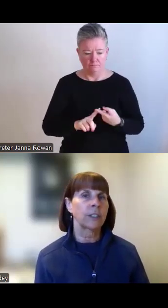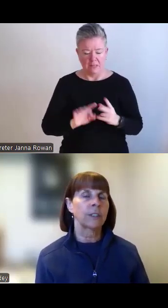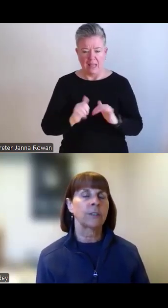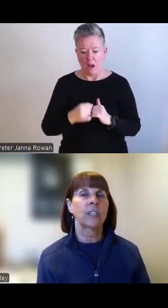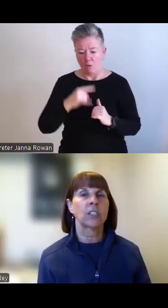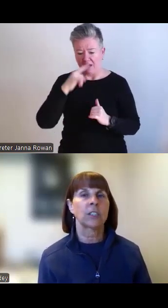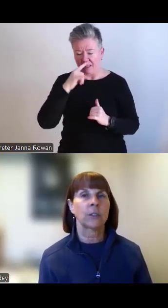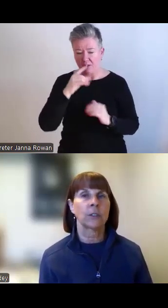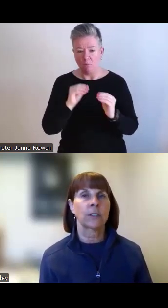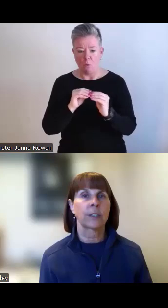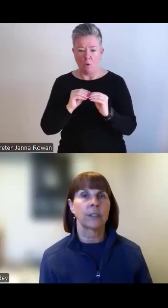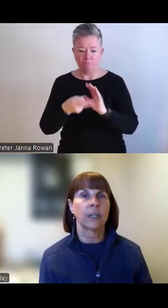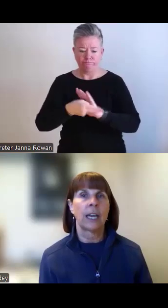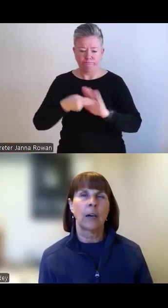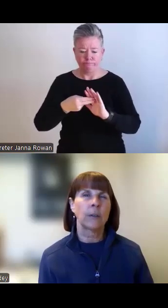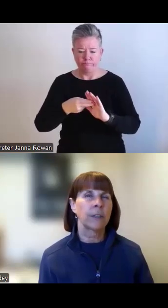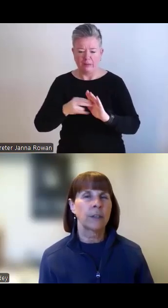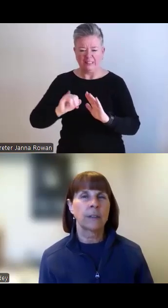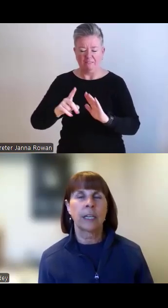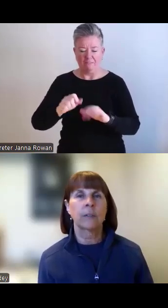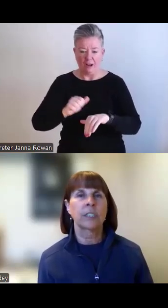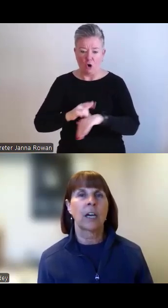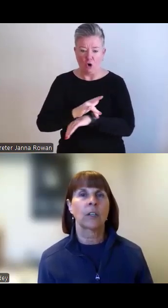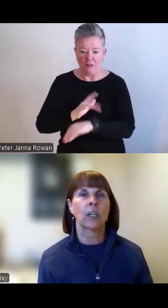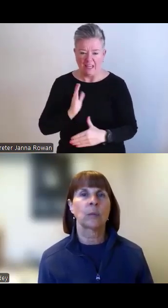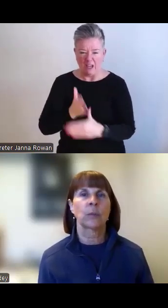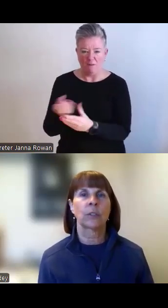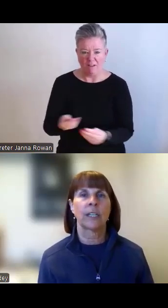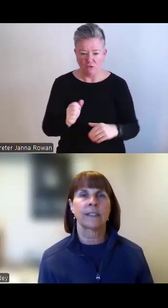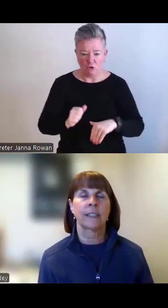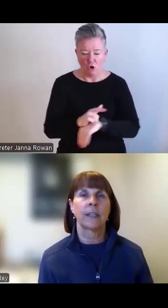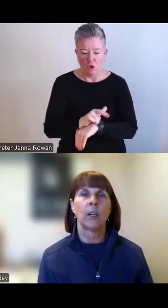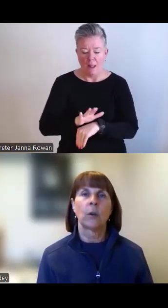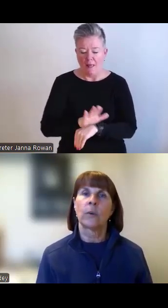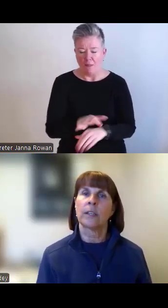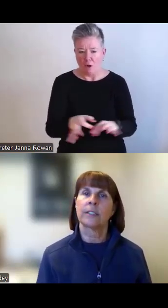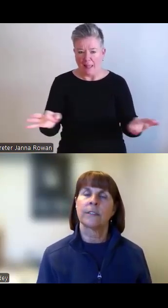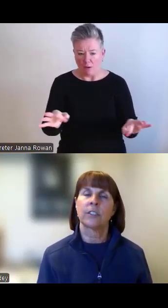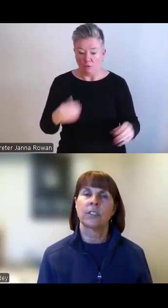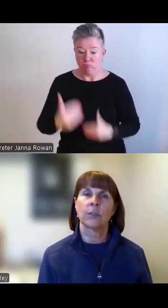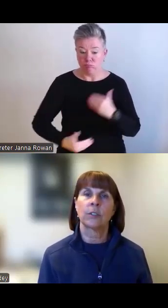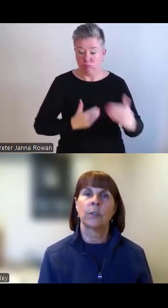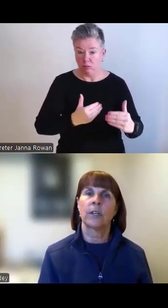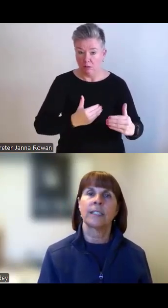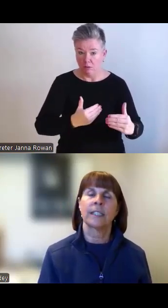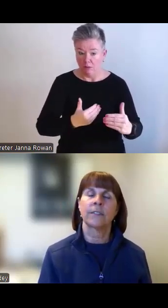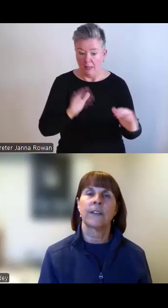or in intervention earlier? How are their language outcomes progressing relative to children who are